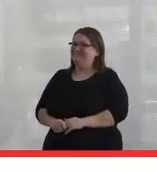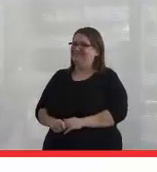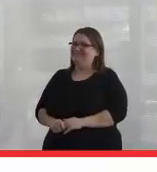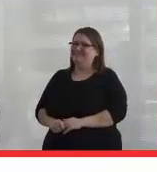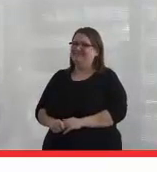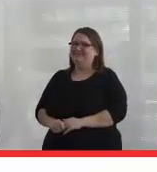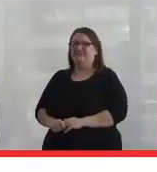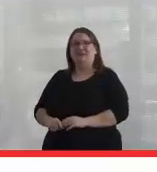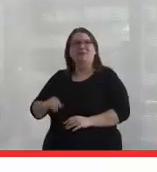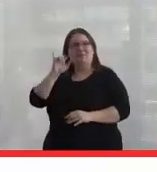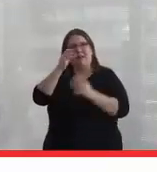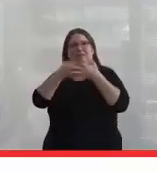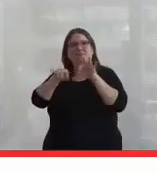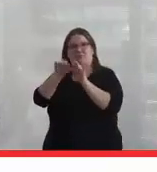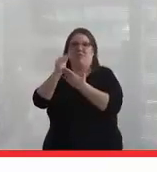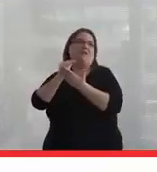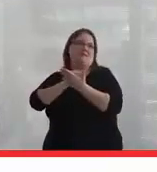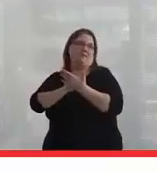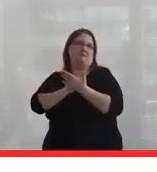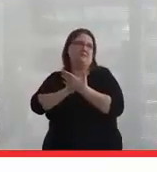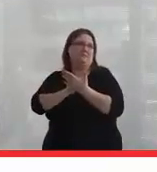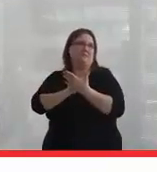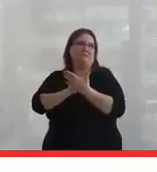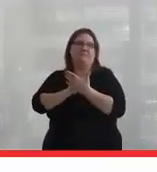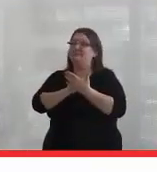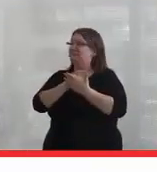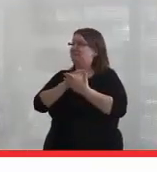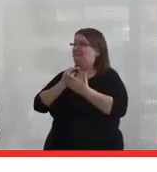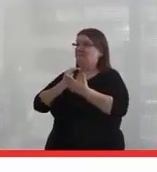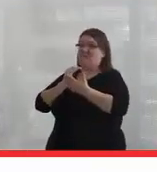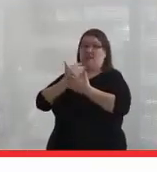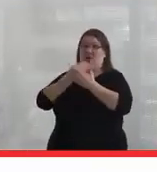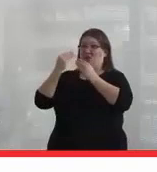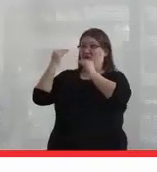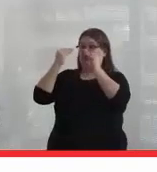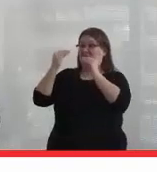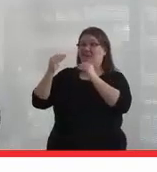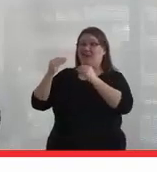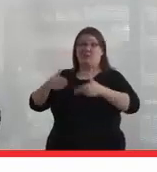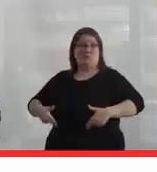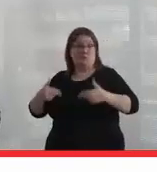But I think that's an important lesson, is that we need-- I mean, our teachings as ,, my teachings